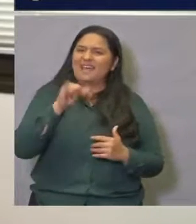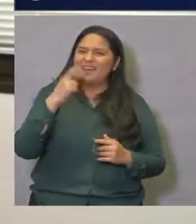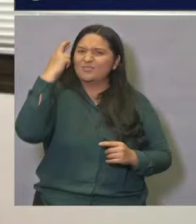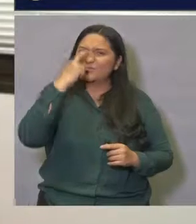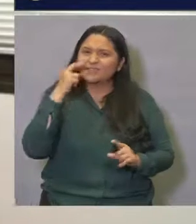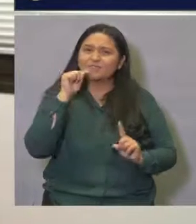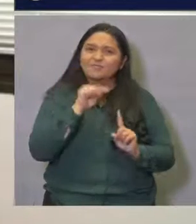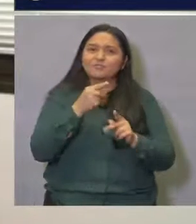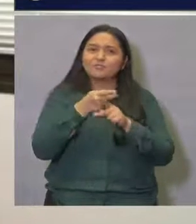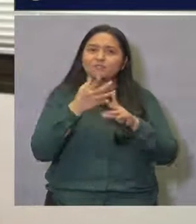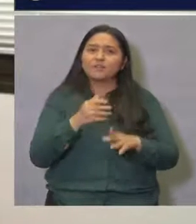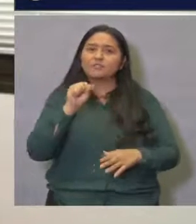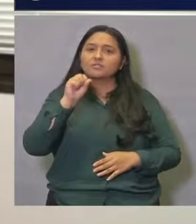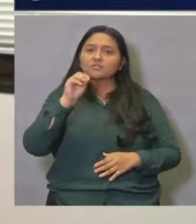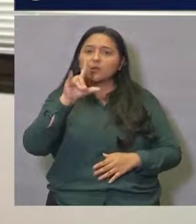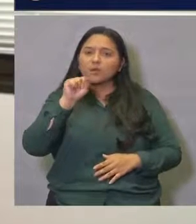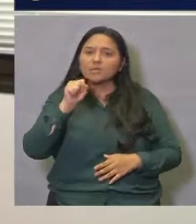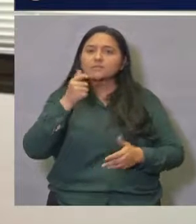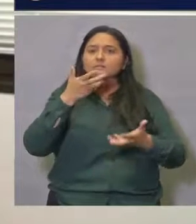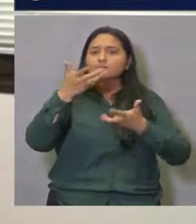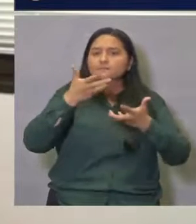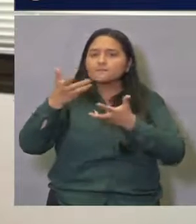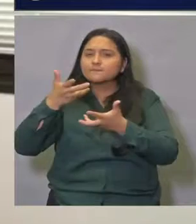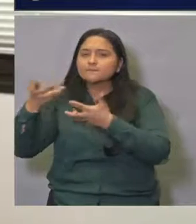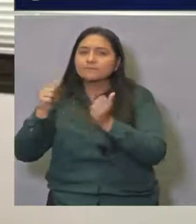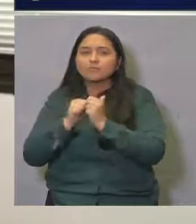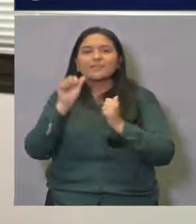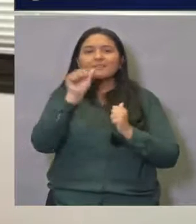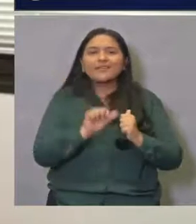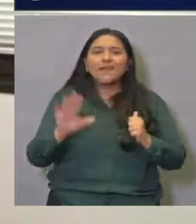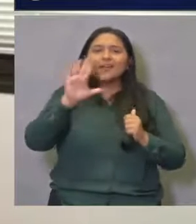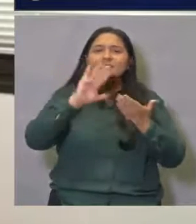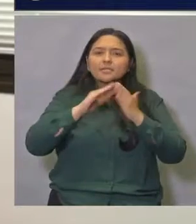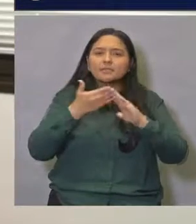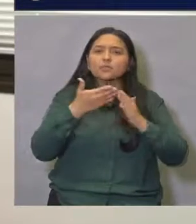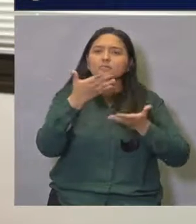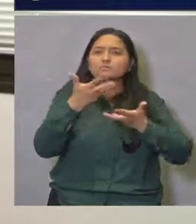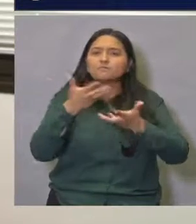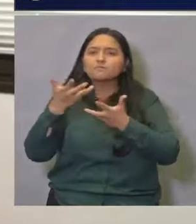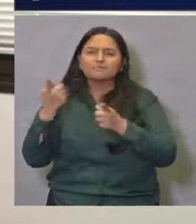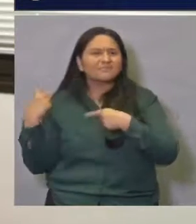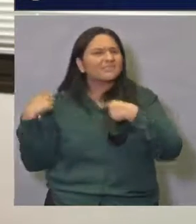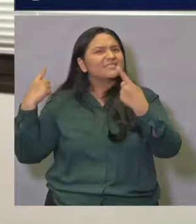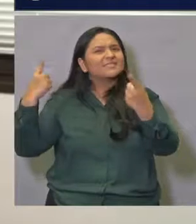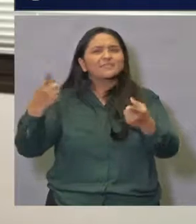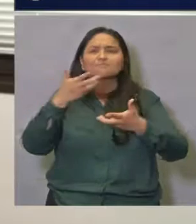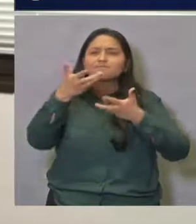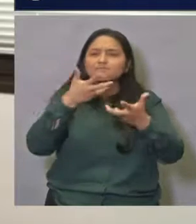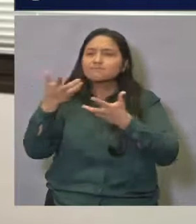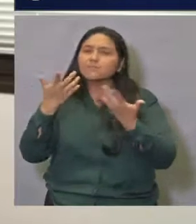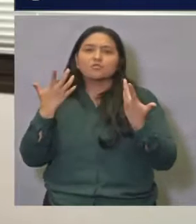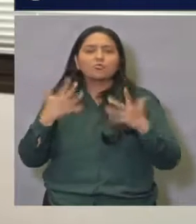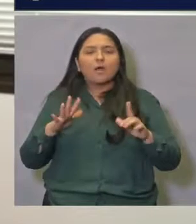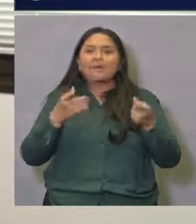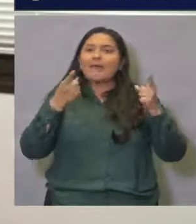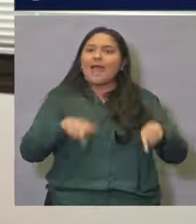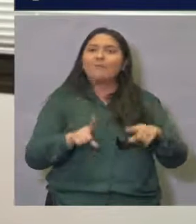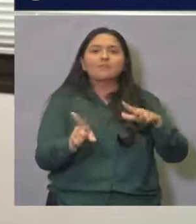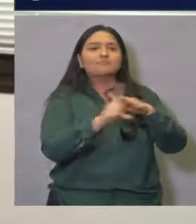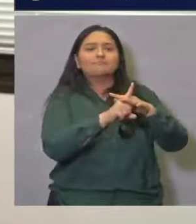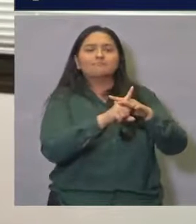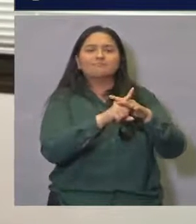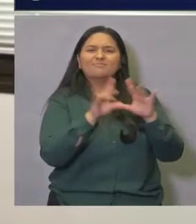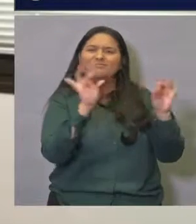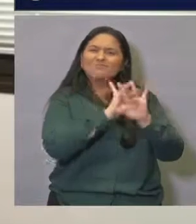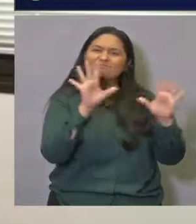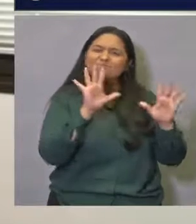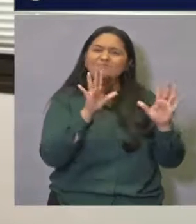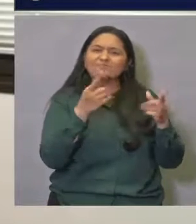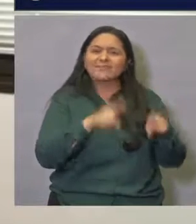PERFECTAMENTE.